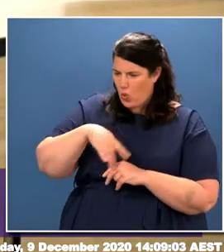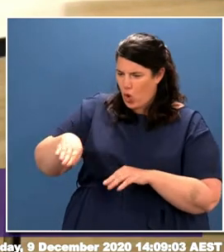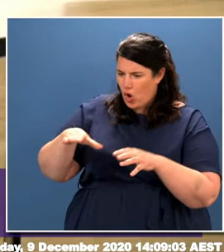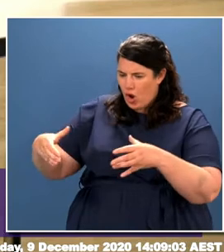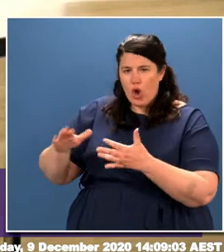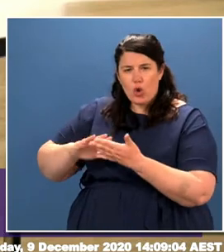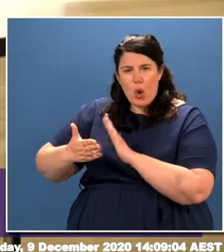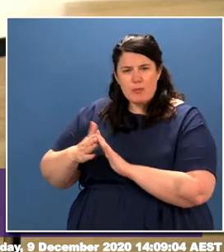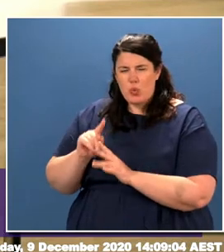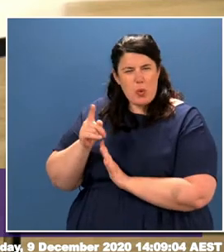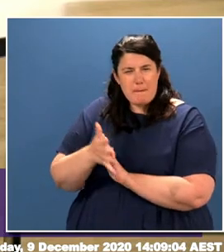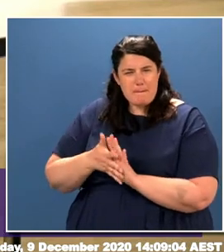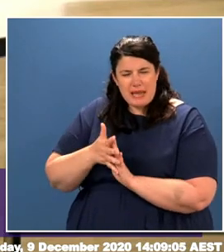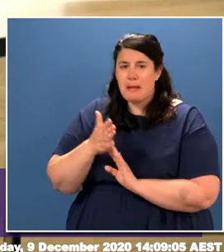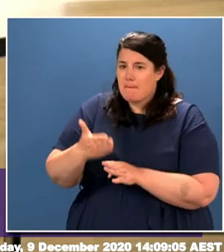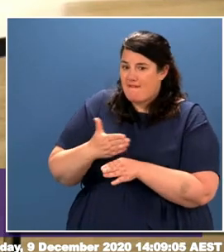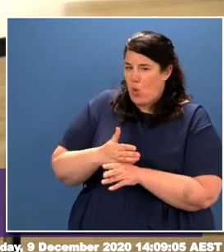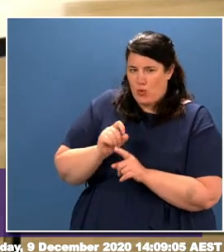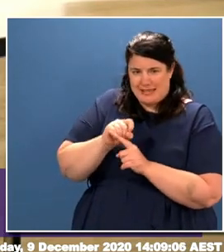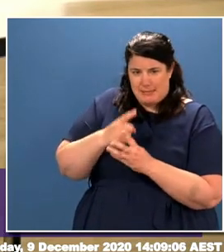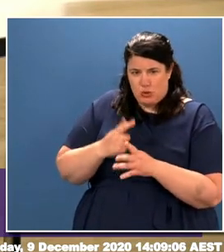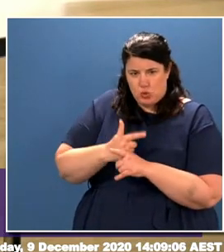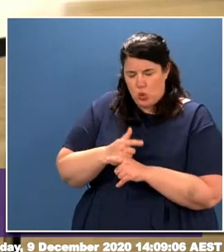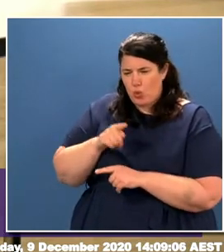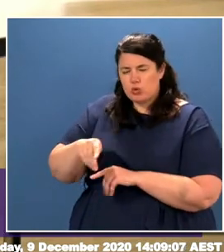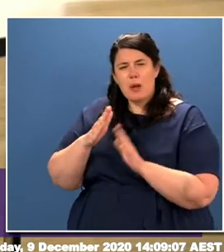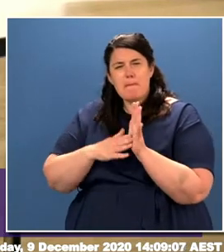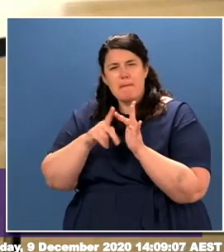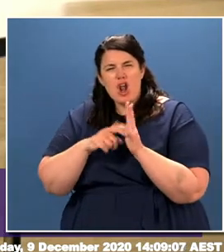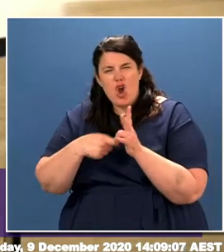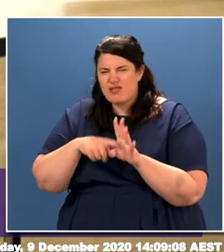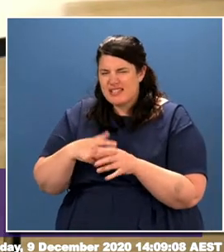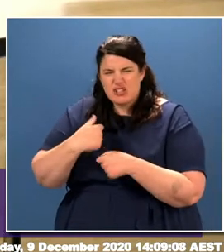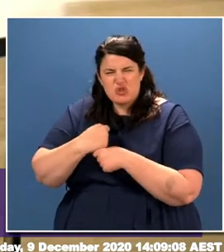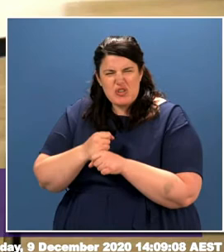Before we get to disability, if we can talk about that minority stress, please? Yes, thank you.